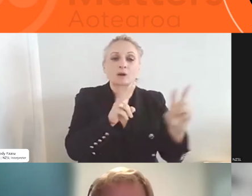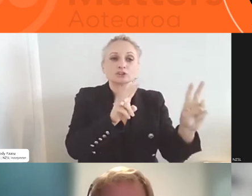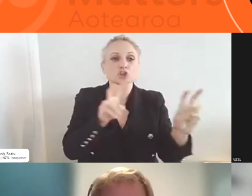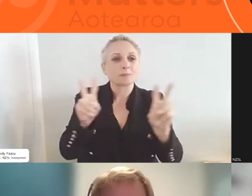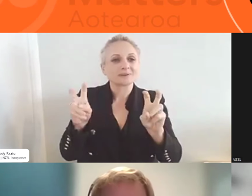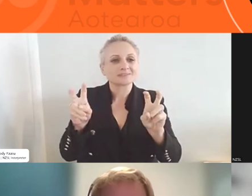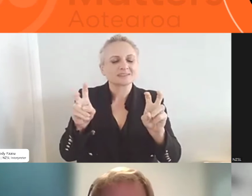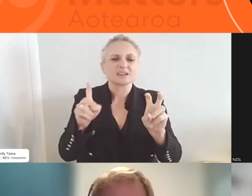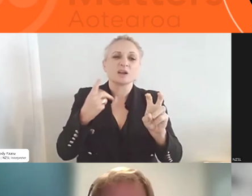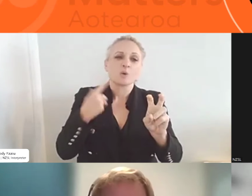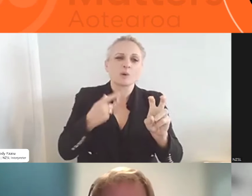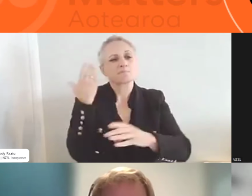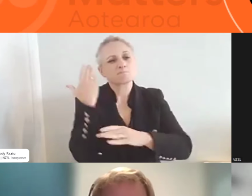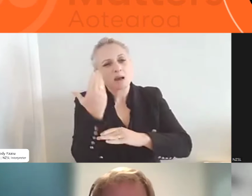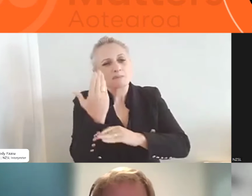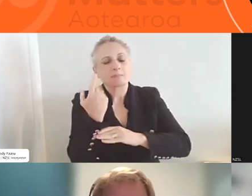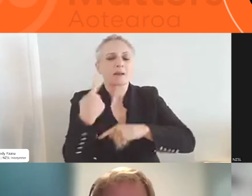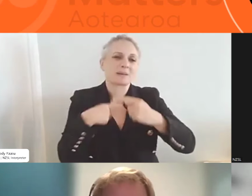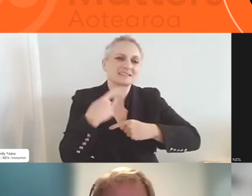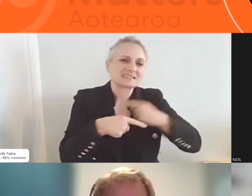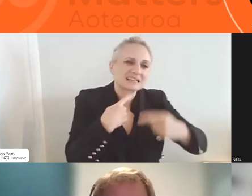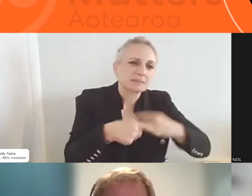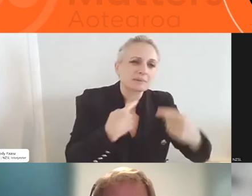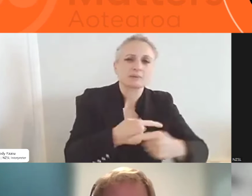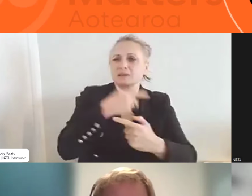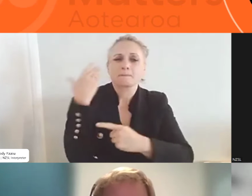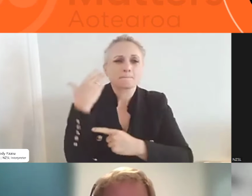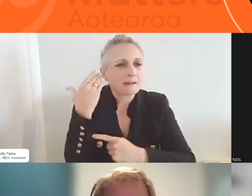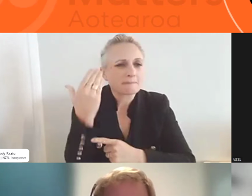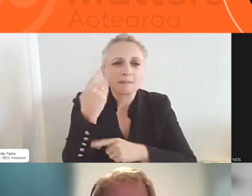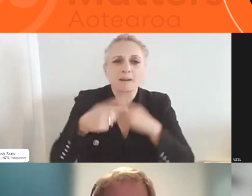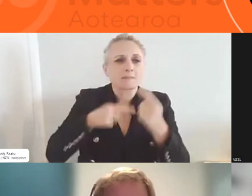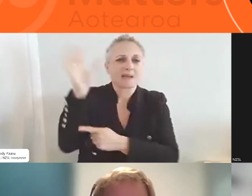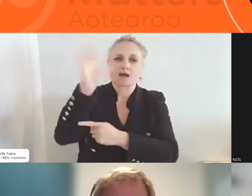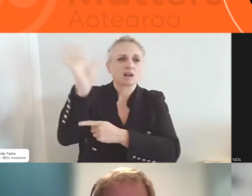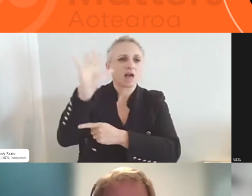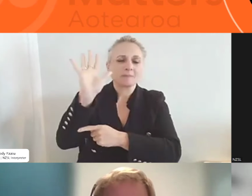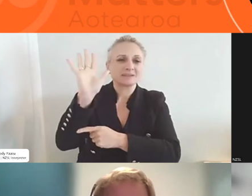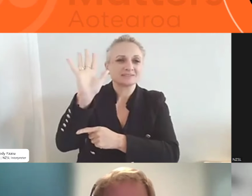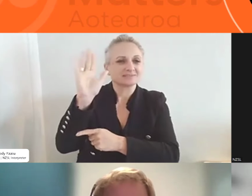climate resilience and also other, you know, interesting things for